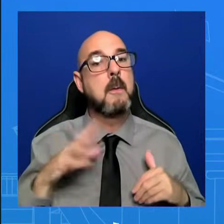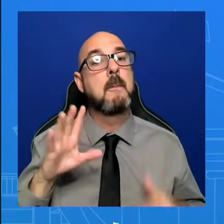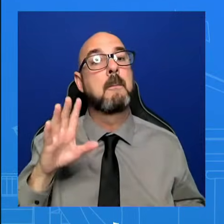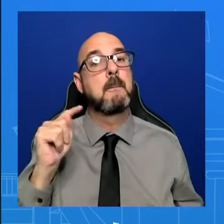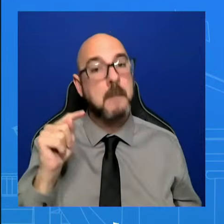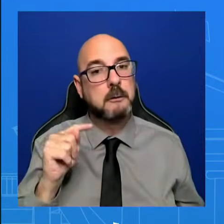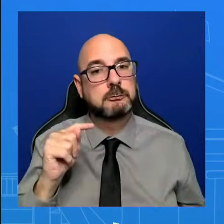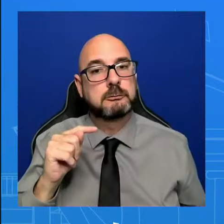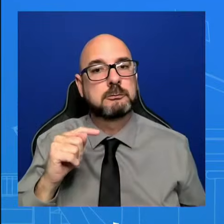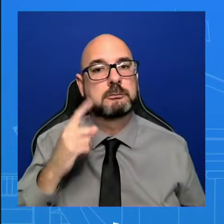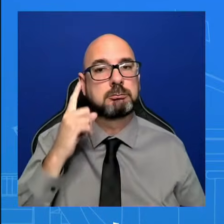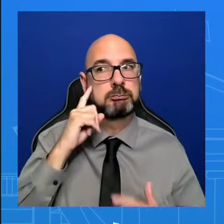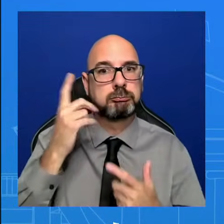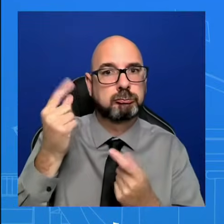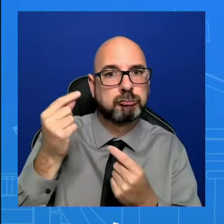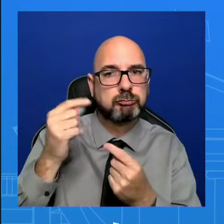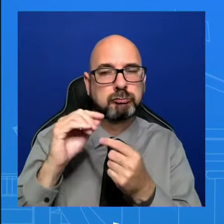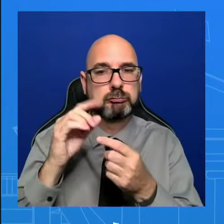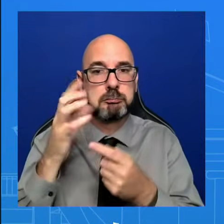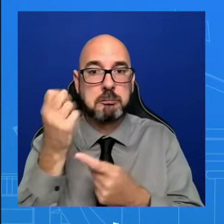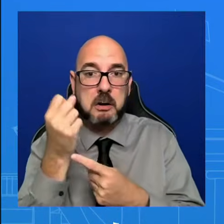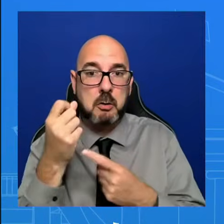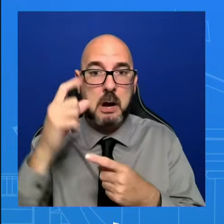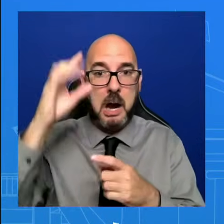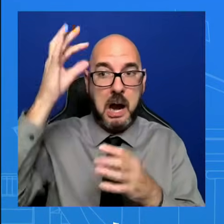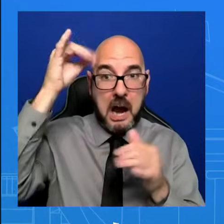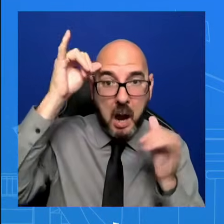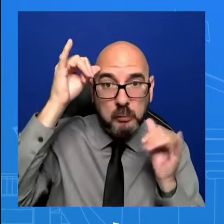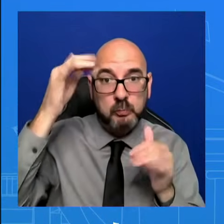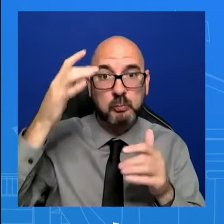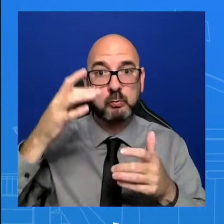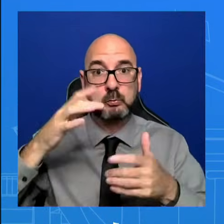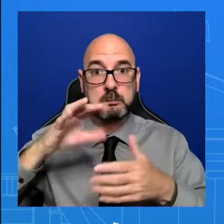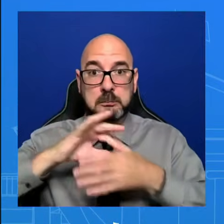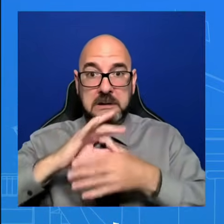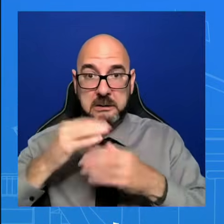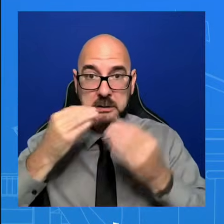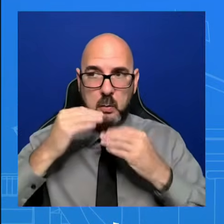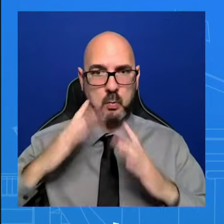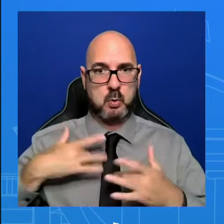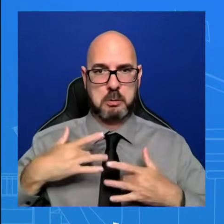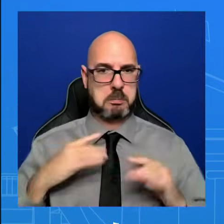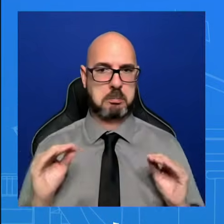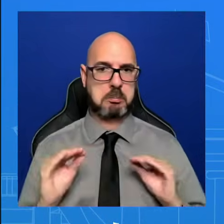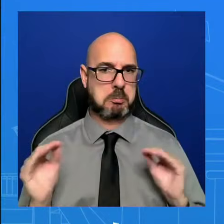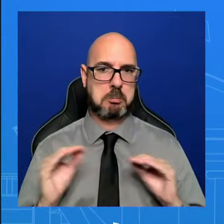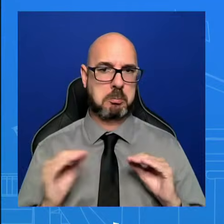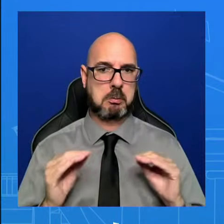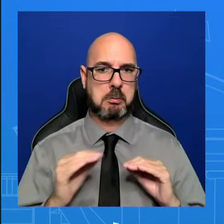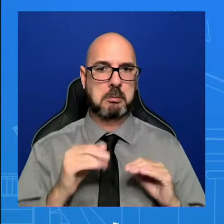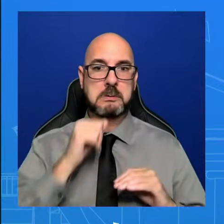or meat that we are be- -- that we are consuming. Well, I don't consume any meat, but some of you all -- you out there.